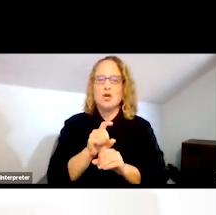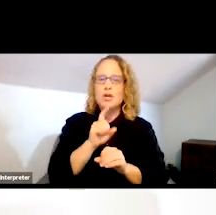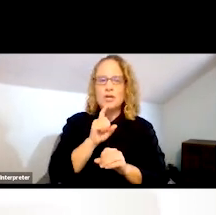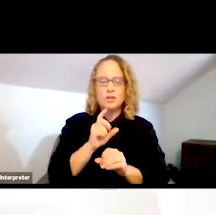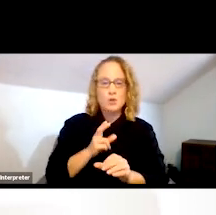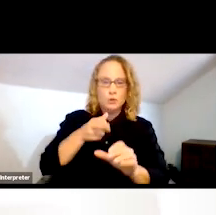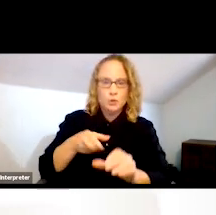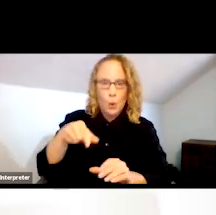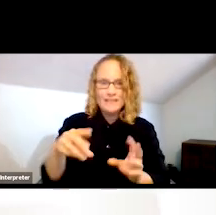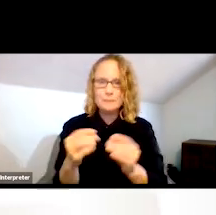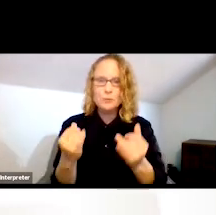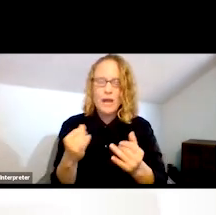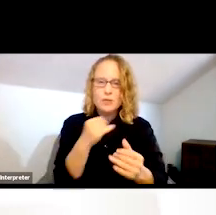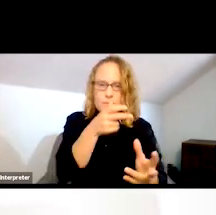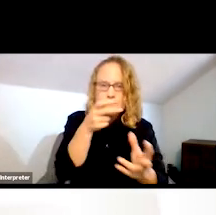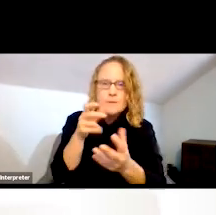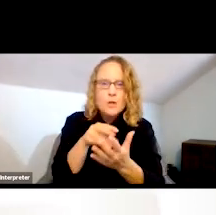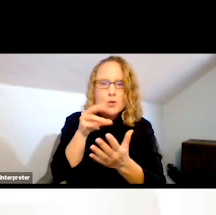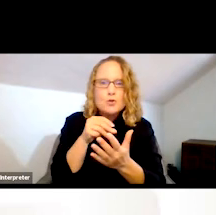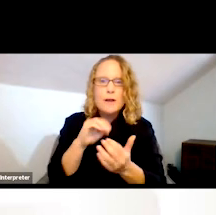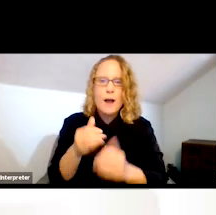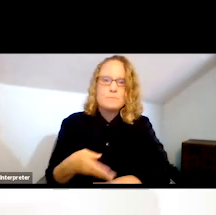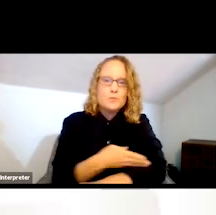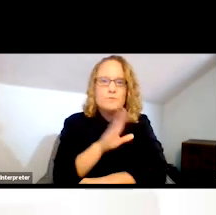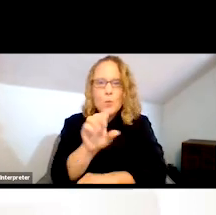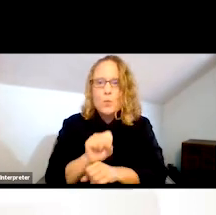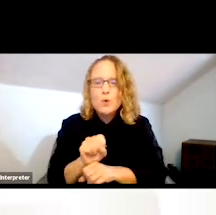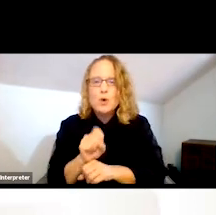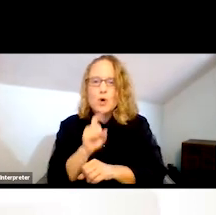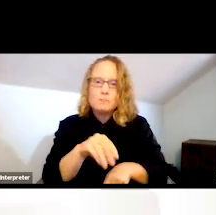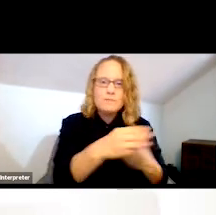And I just like to say by way of a hope shot,